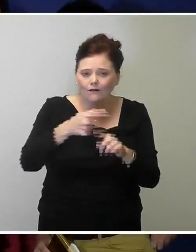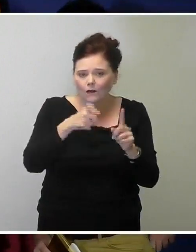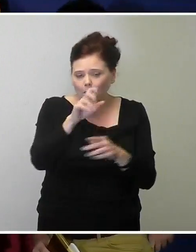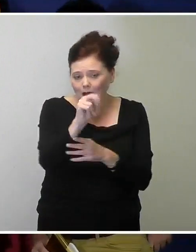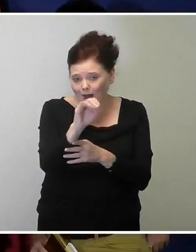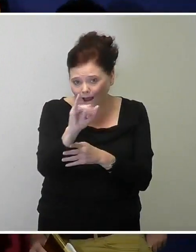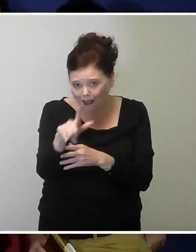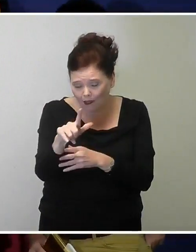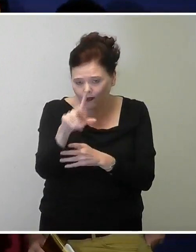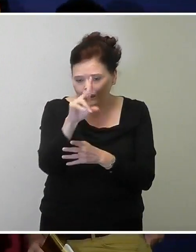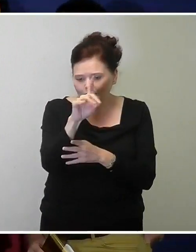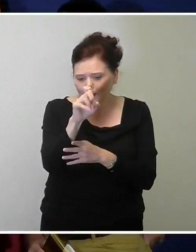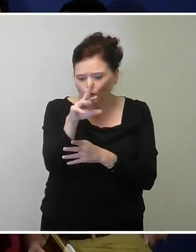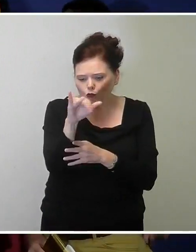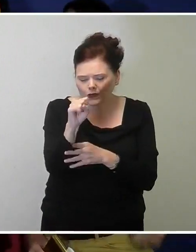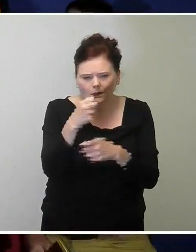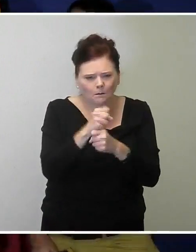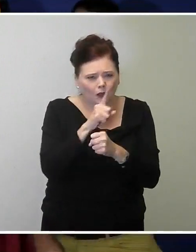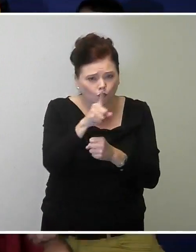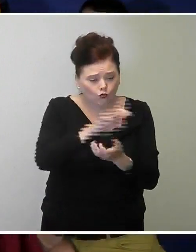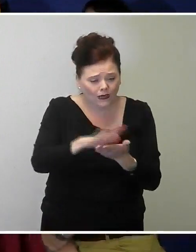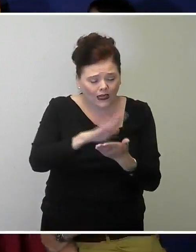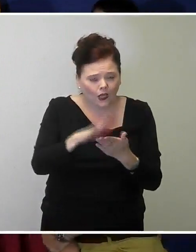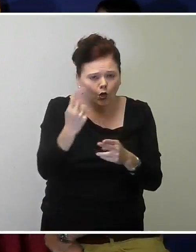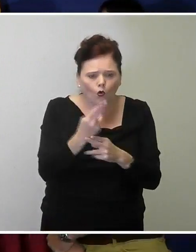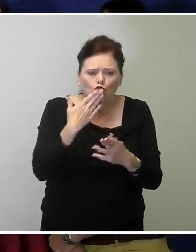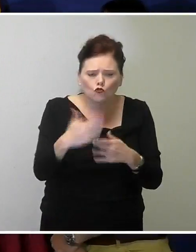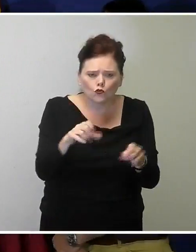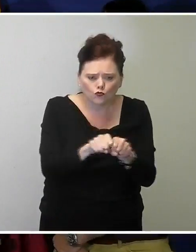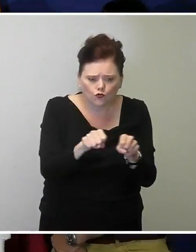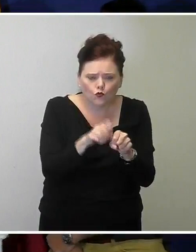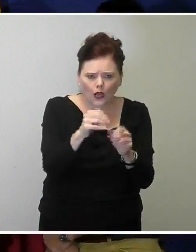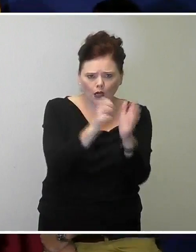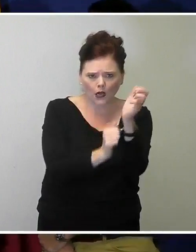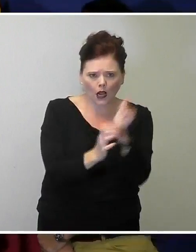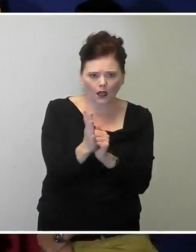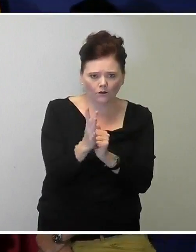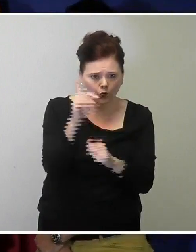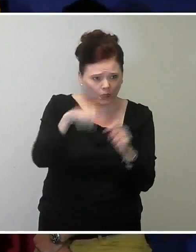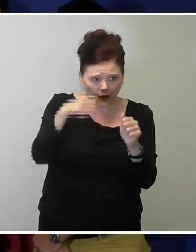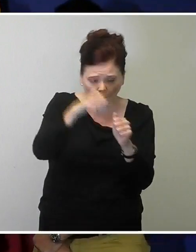THERE ARE ALWAYS INJURIES DURING CLEANUP FROM NAILS AND OTHER DEBRIS.